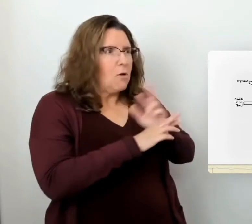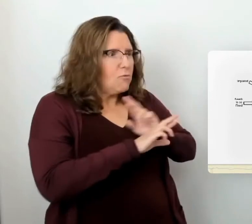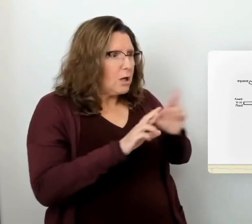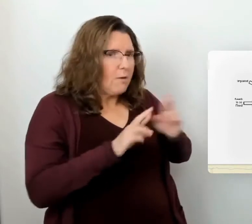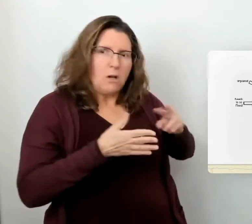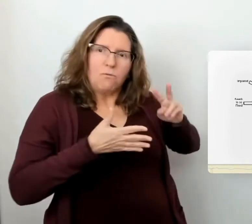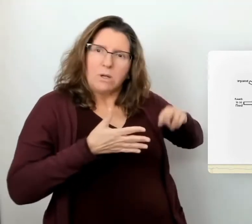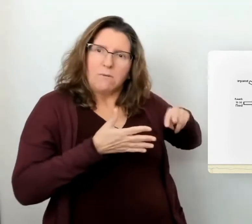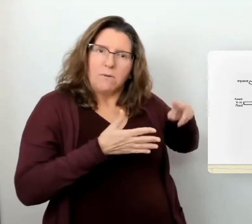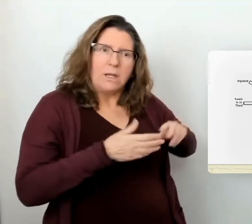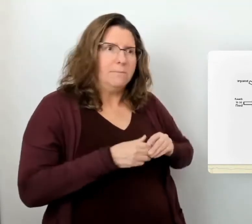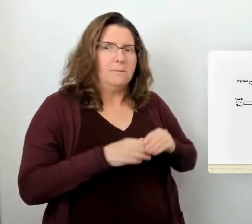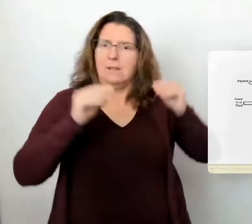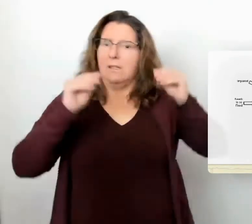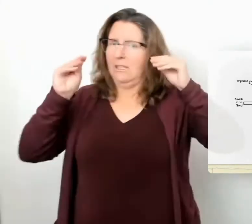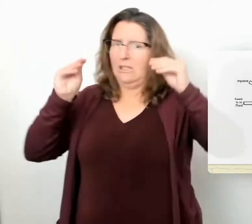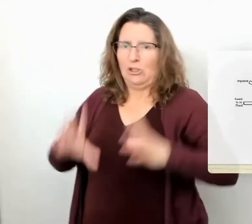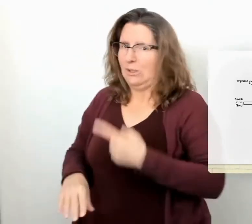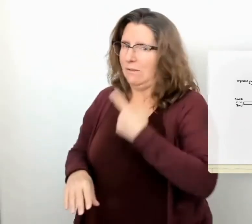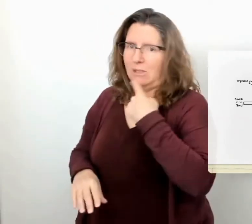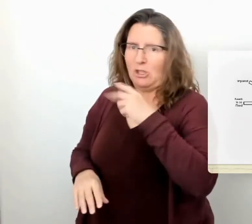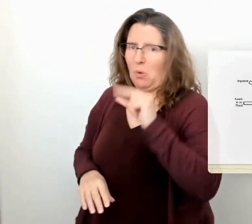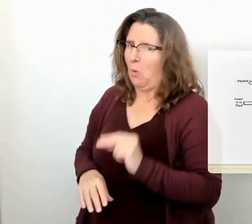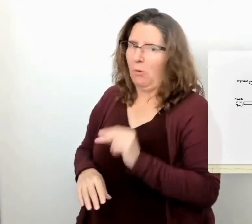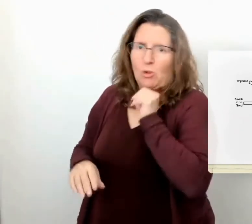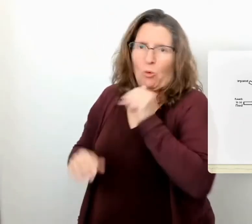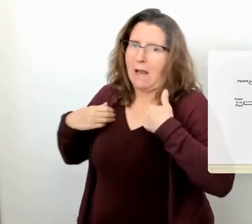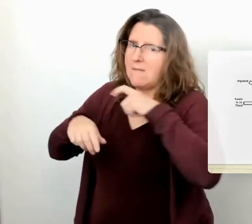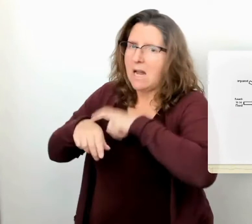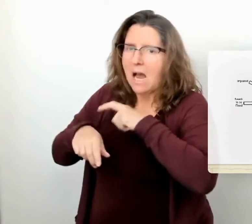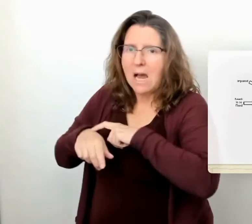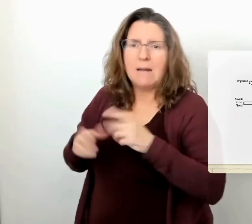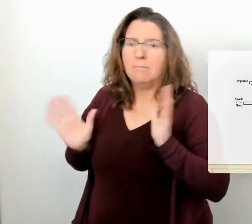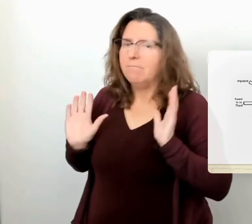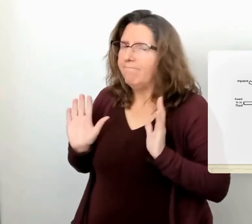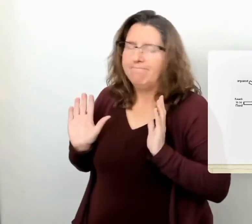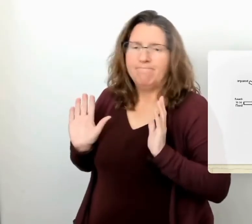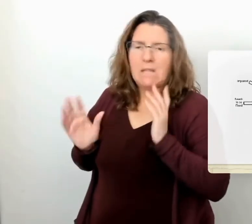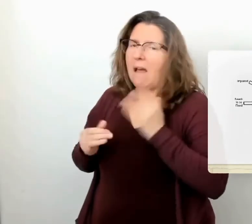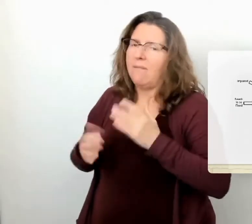be better able to follow what was taught during class.